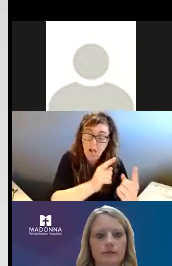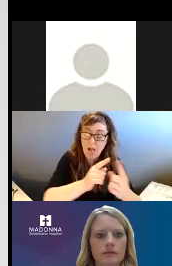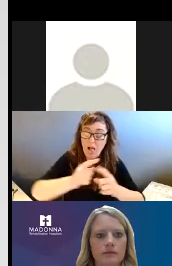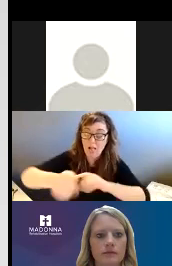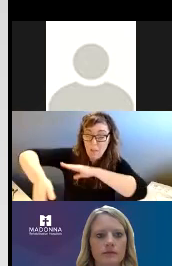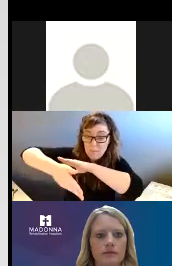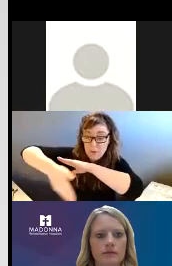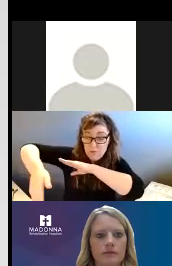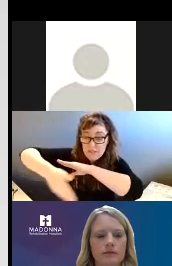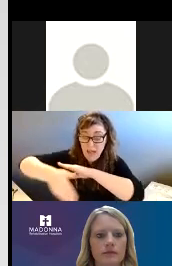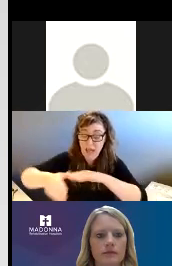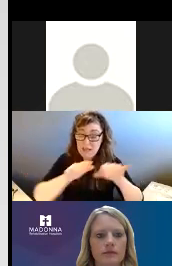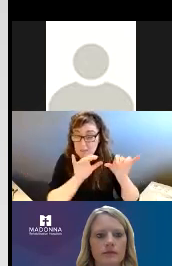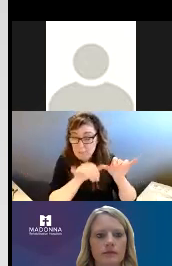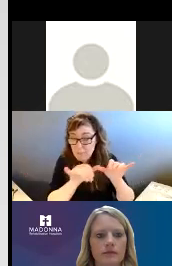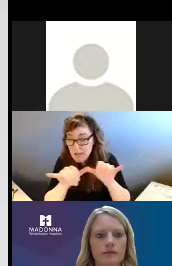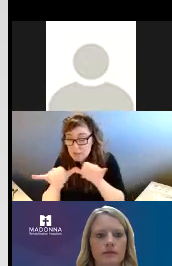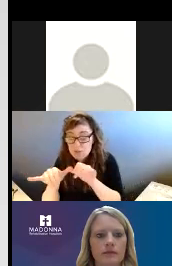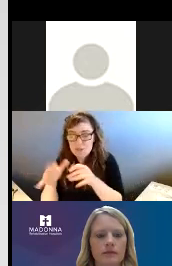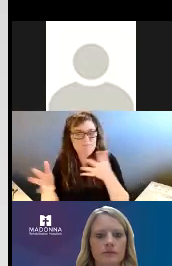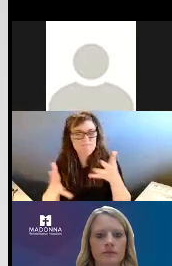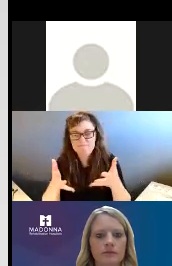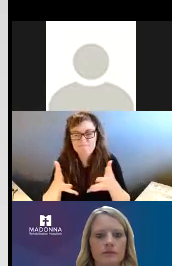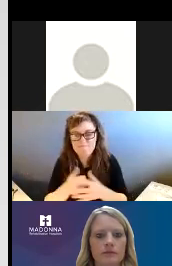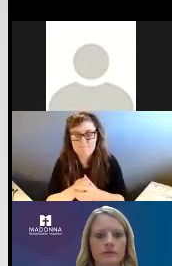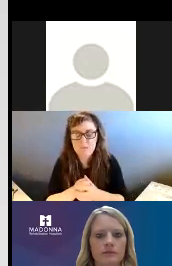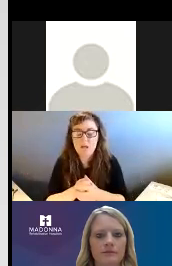MIDDLE OF THE NIGHT TO TAKE MEASUREMENTS FOR THEM. BUT WE LANDED ON A BETTER WAY, WE THINK, FOR THE